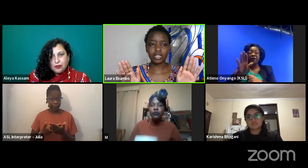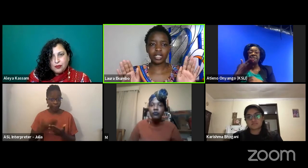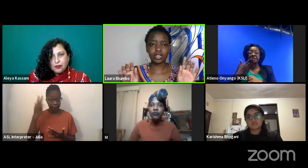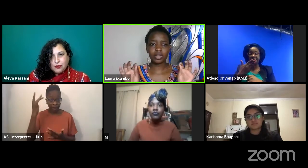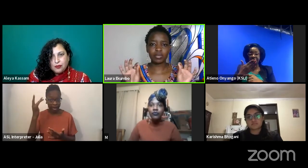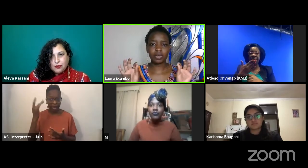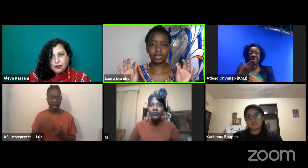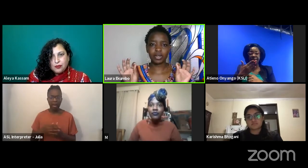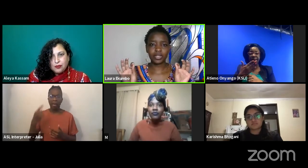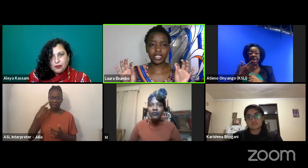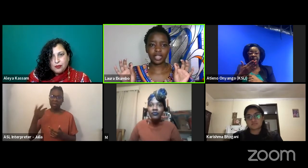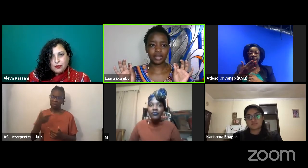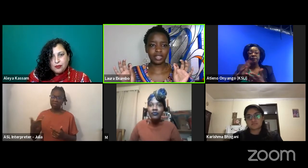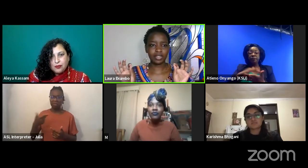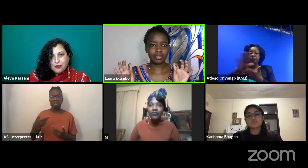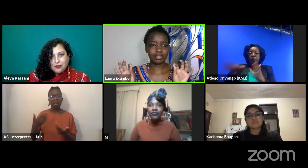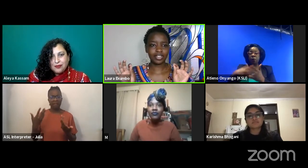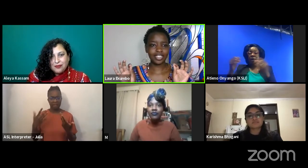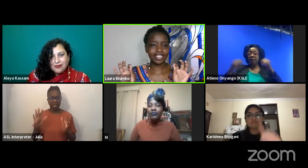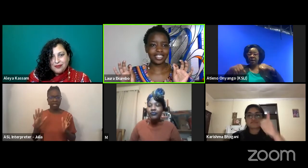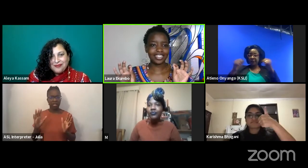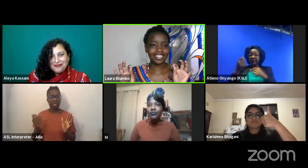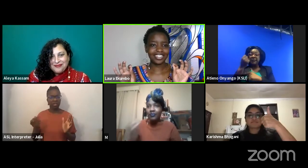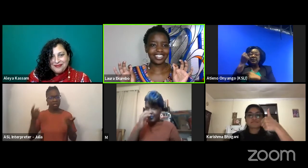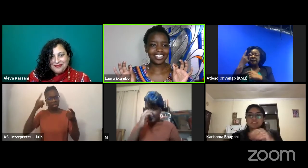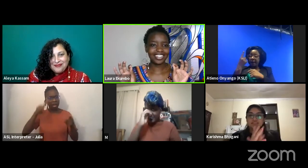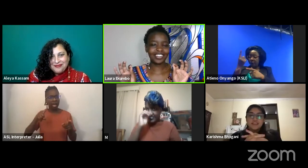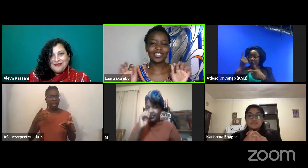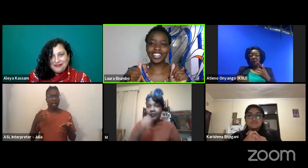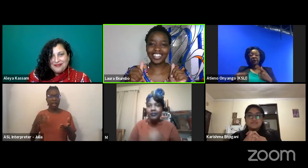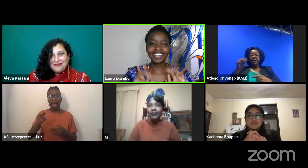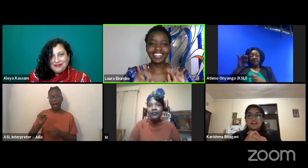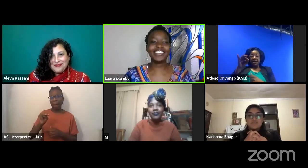We understand what can be your NBO MTI means, right? Yeah. Cool.